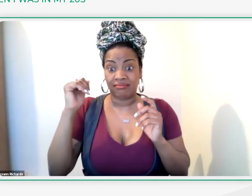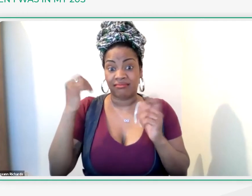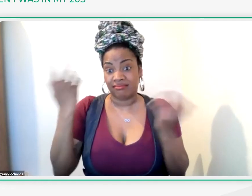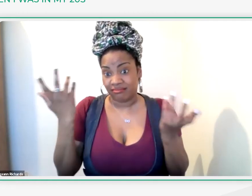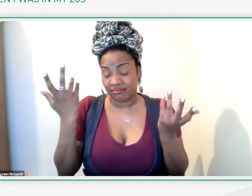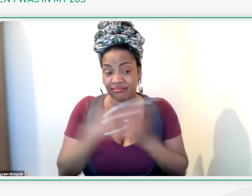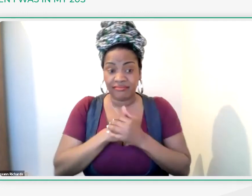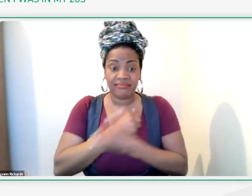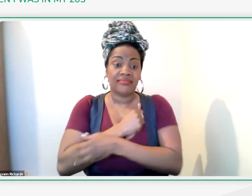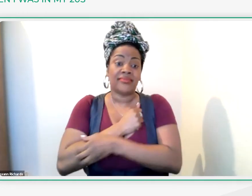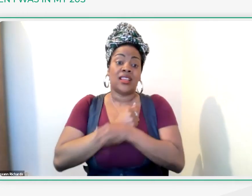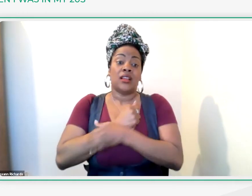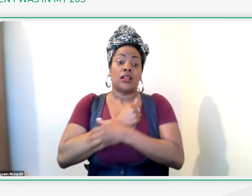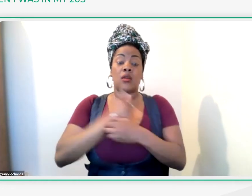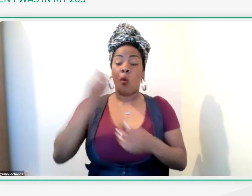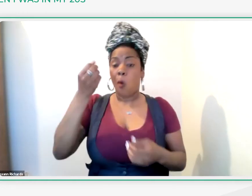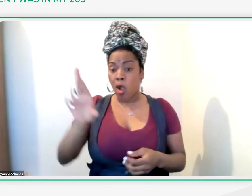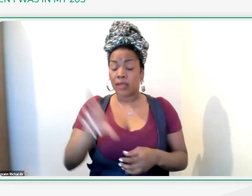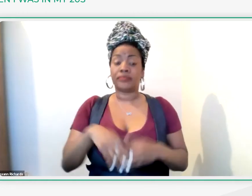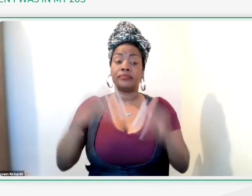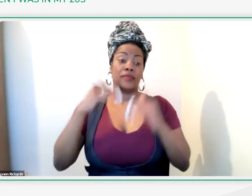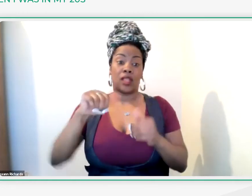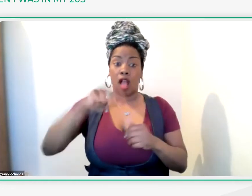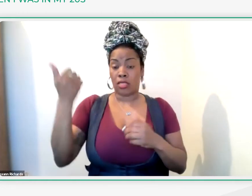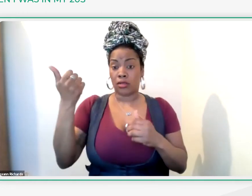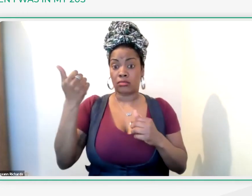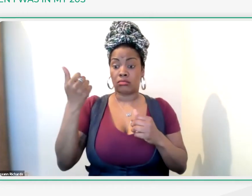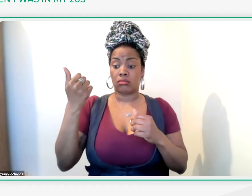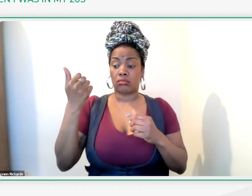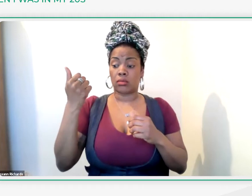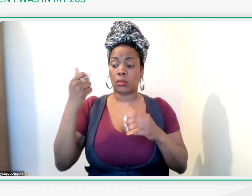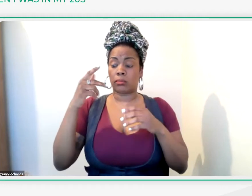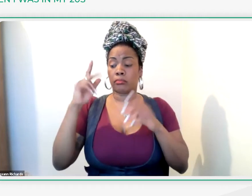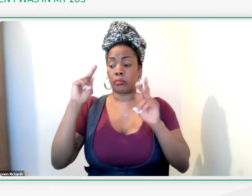So any, you know, unexpected situations . . . you are prepared.